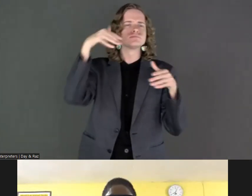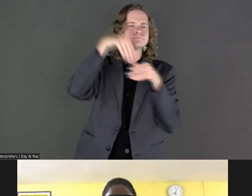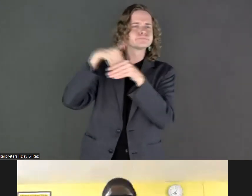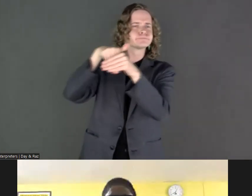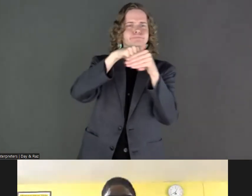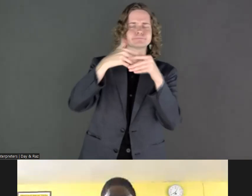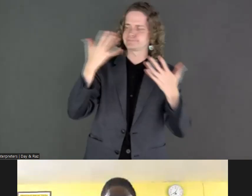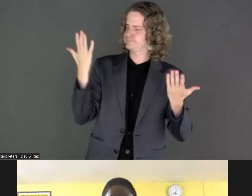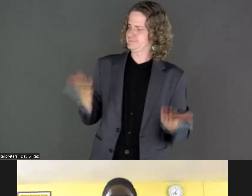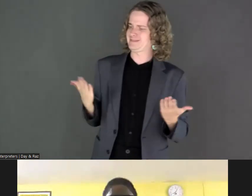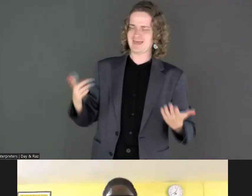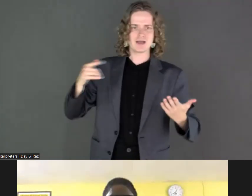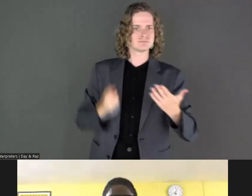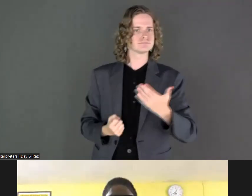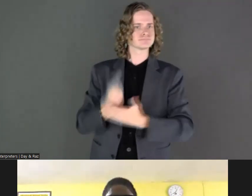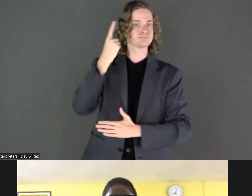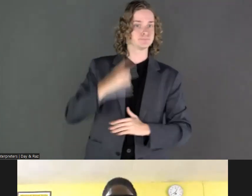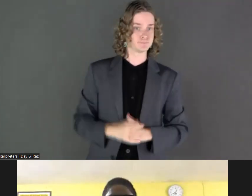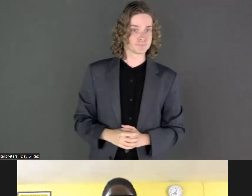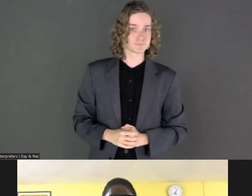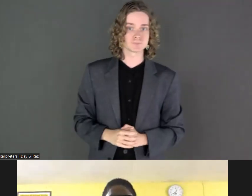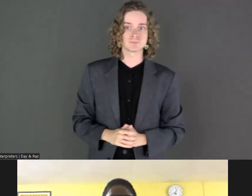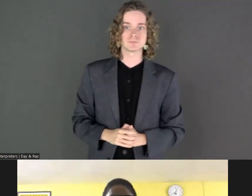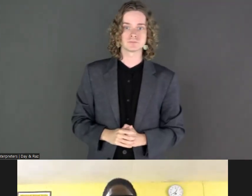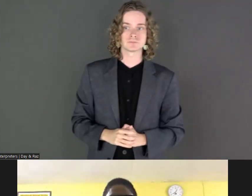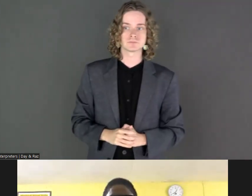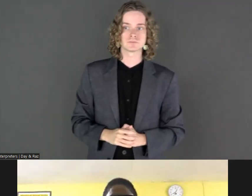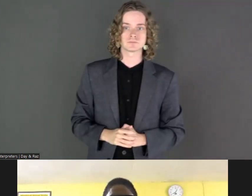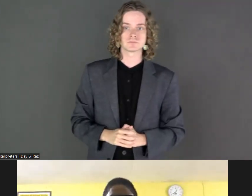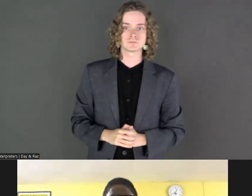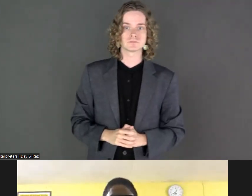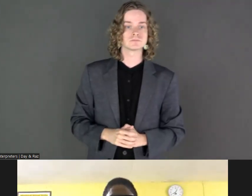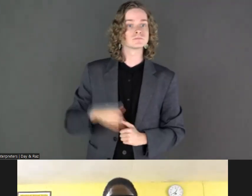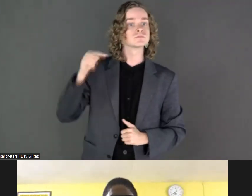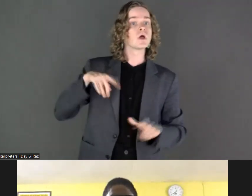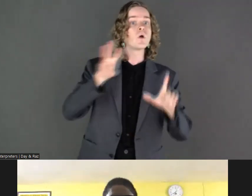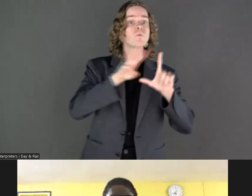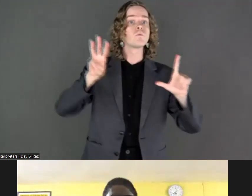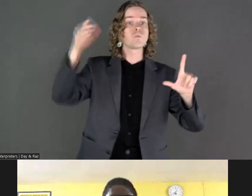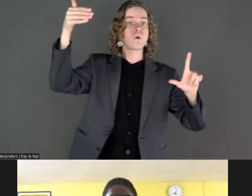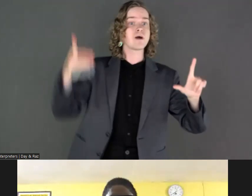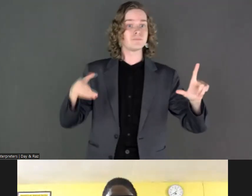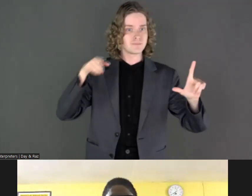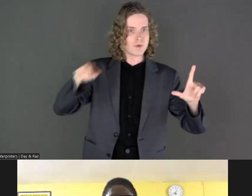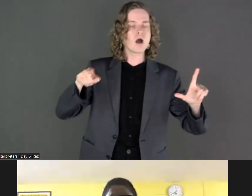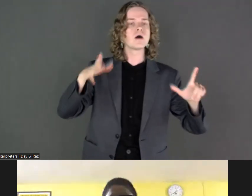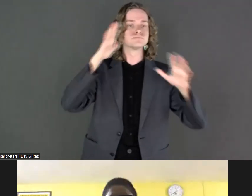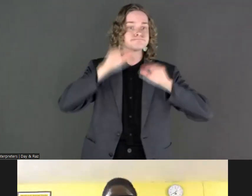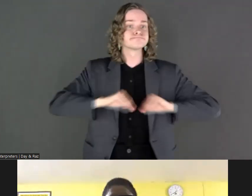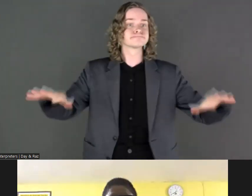This is webinar is being recorded. And there is international Stein interpretation, captioning